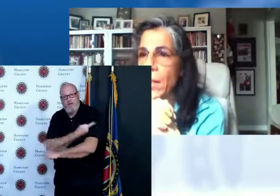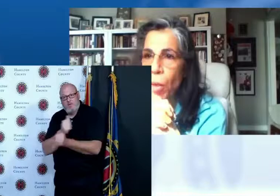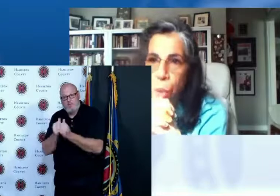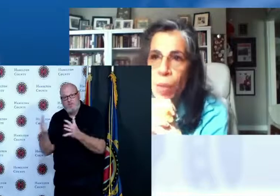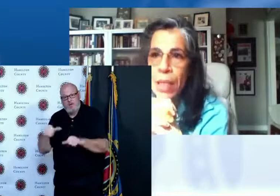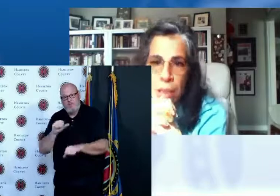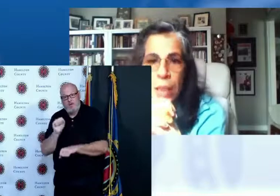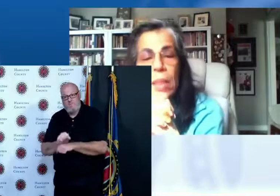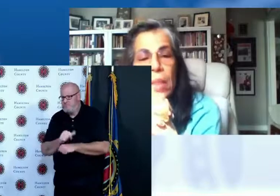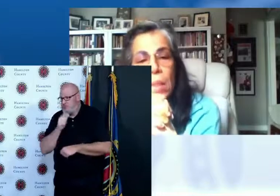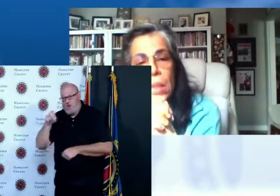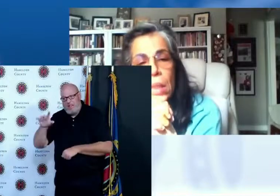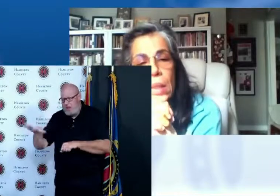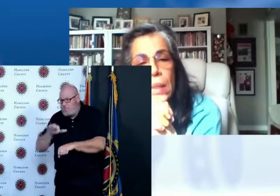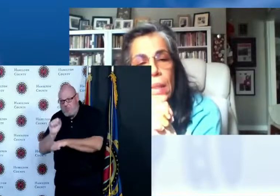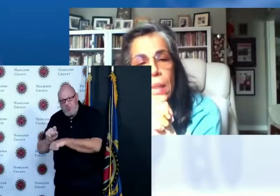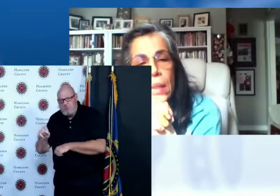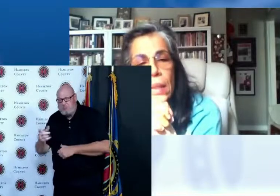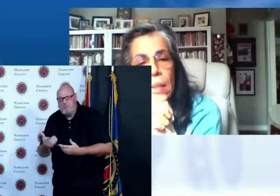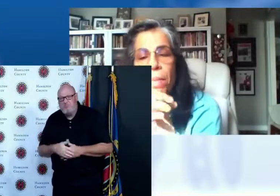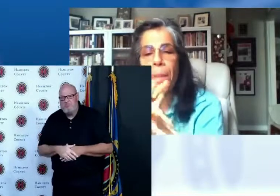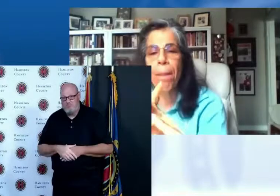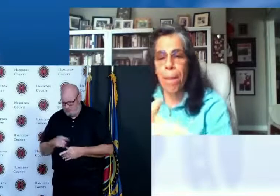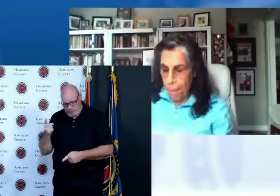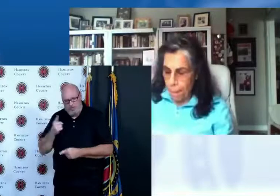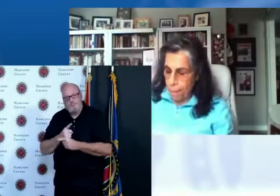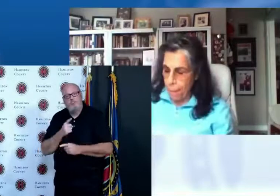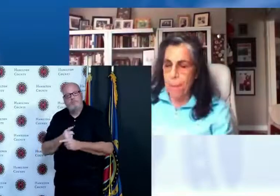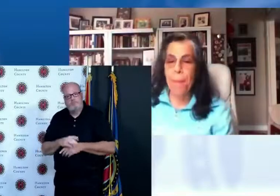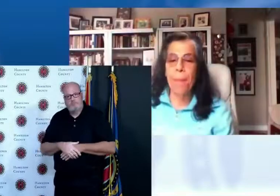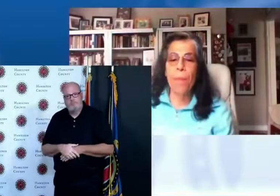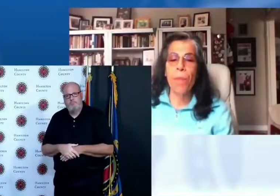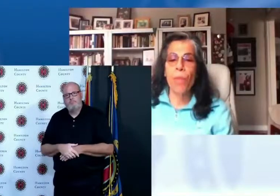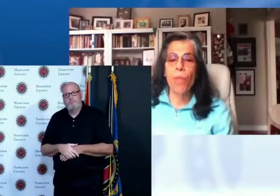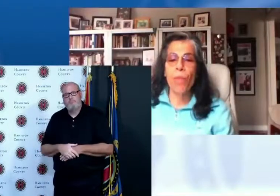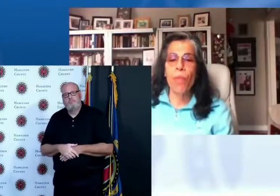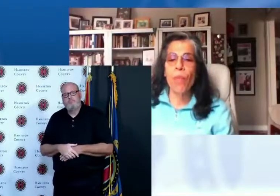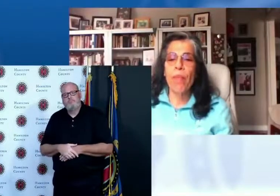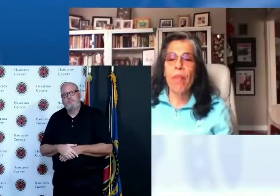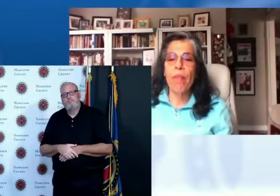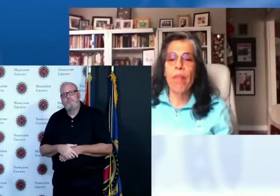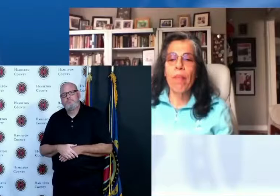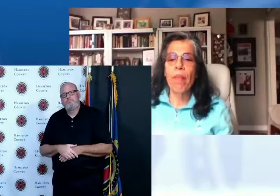the appointments you know it's interesting I think every individual is kind of unique and you know